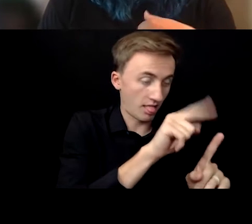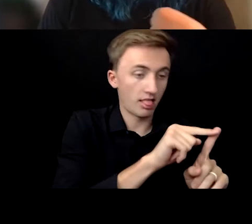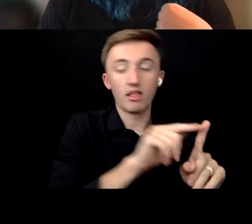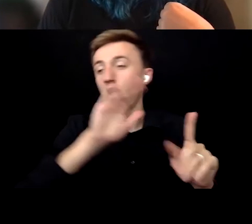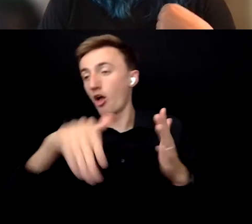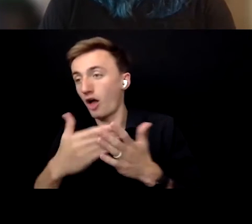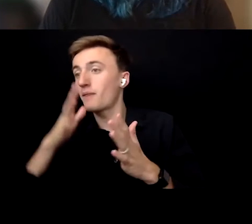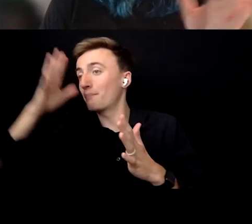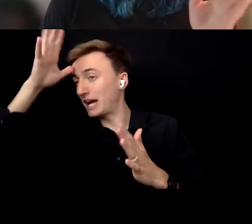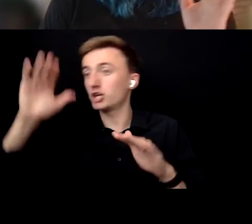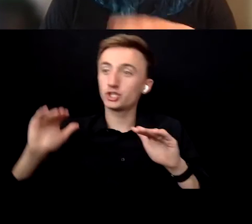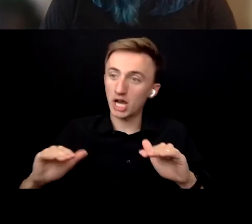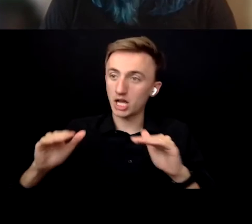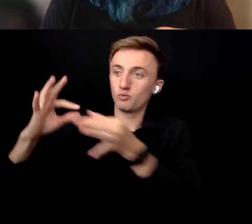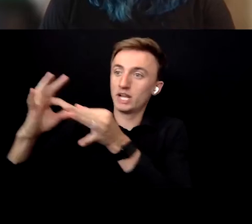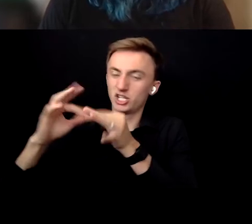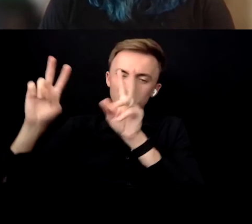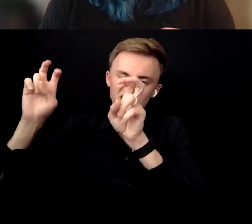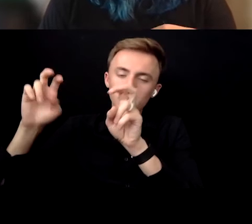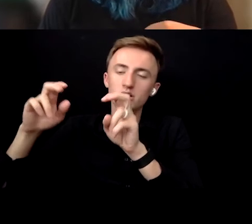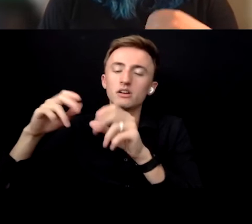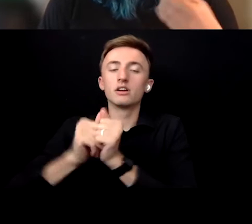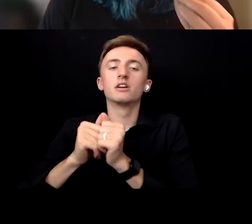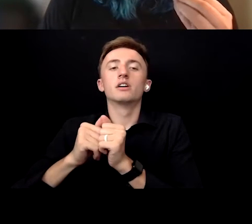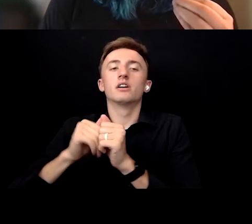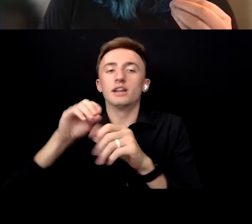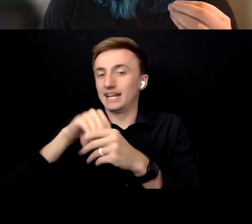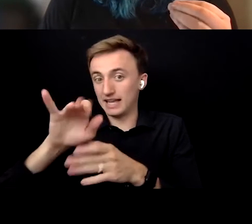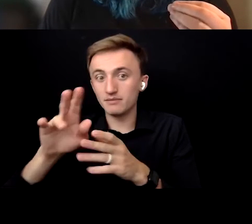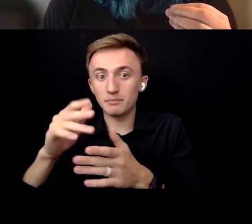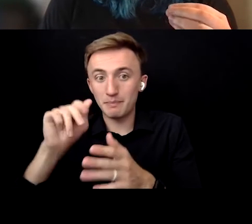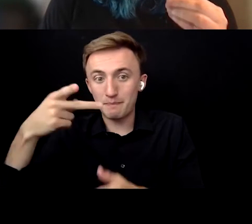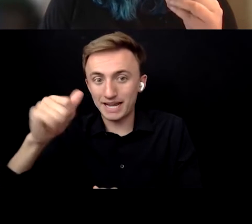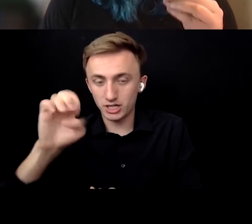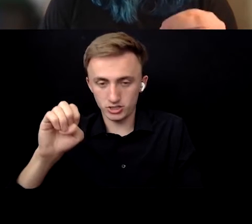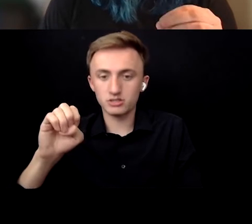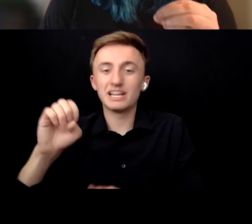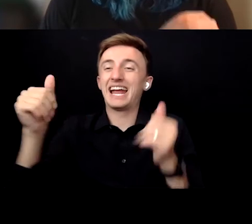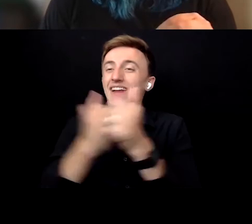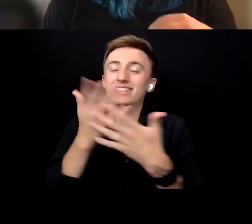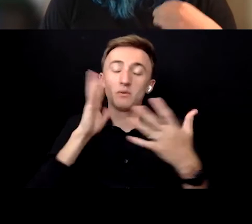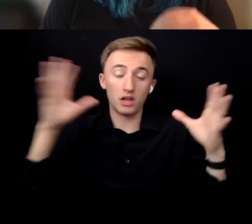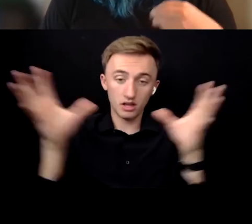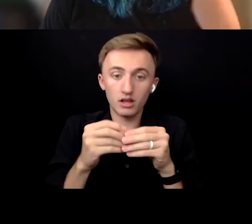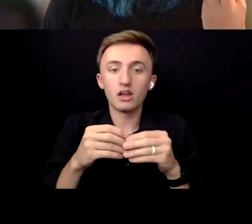relationships that have been on the HTML page, and it communicates roles, states, properties,